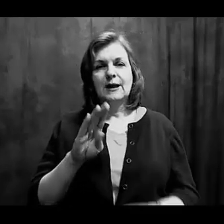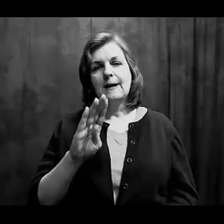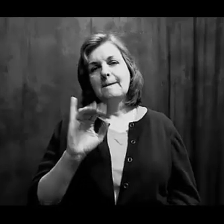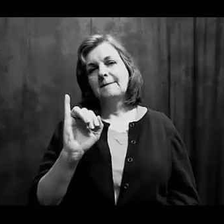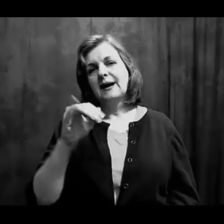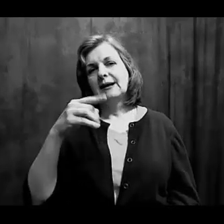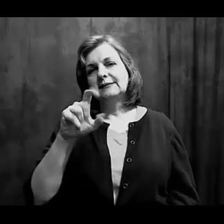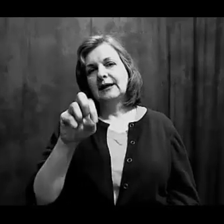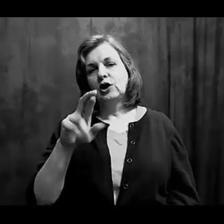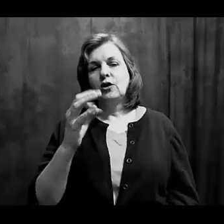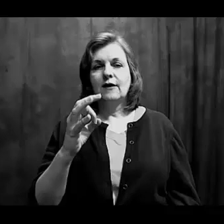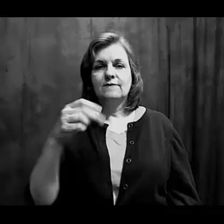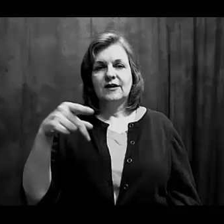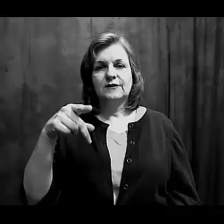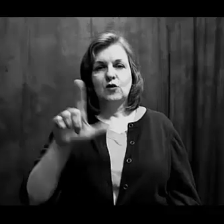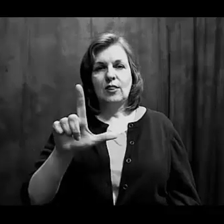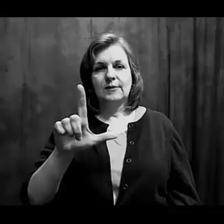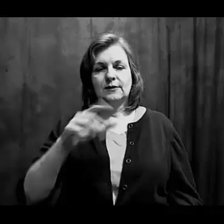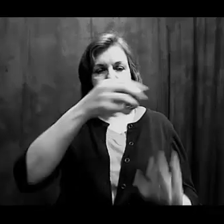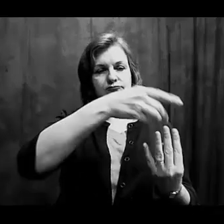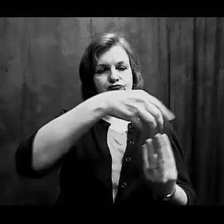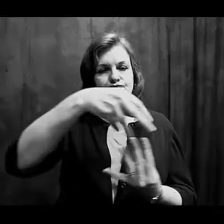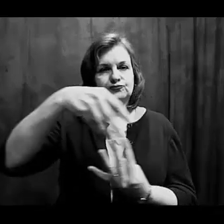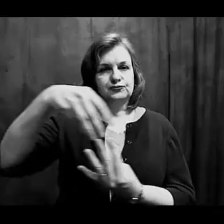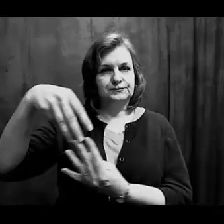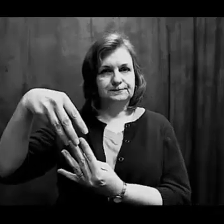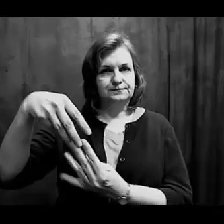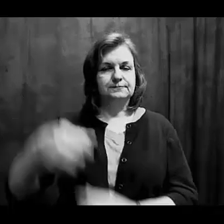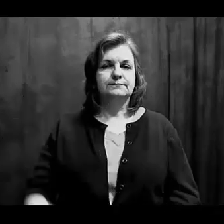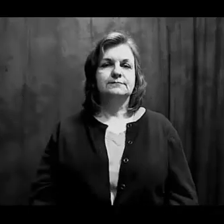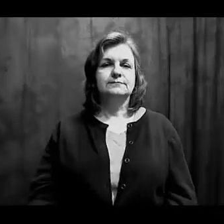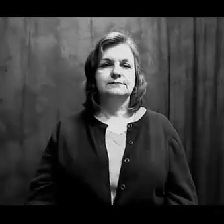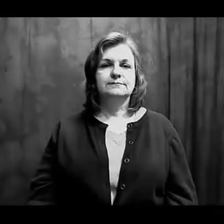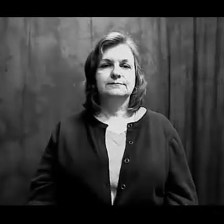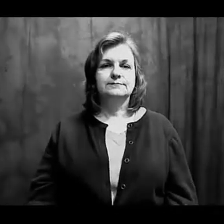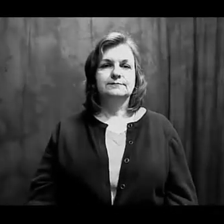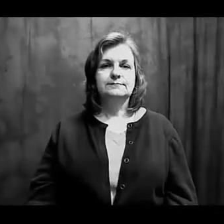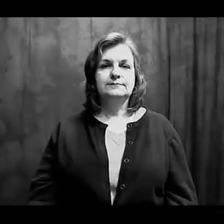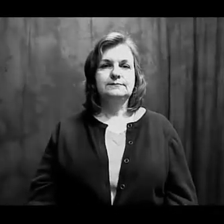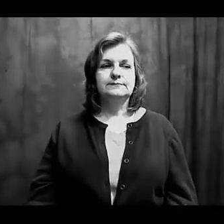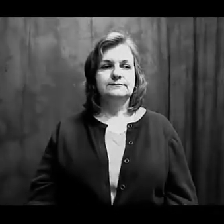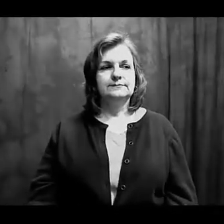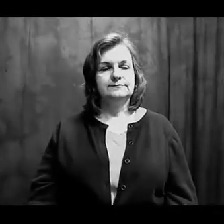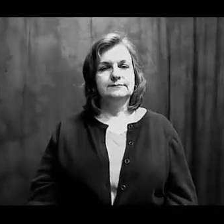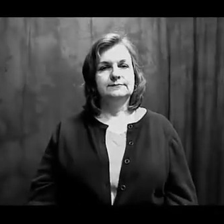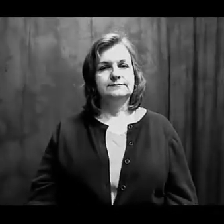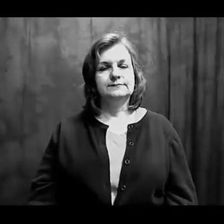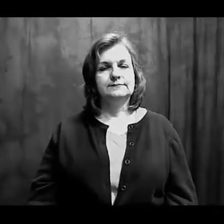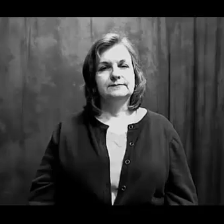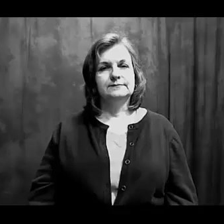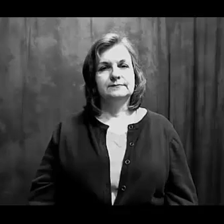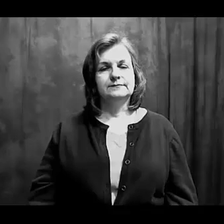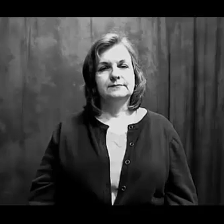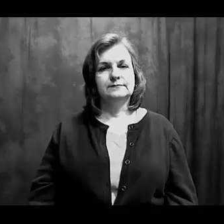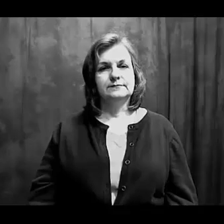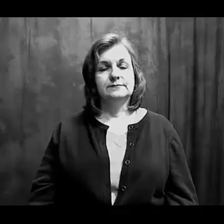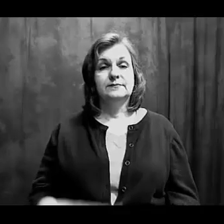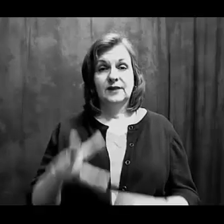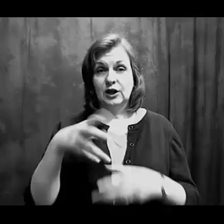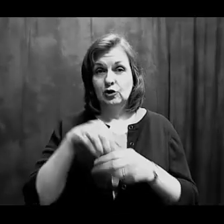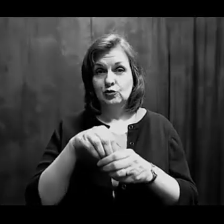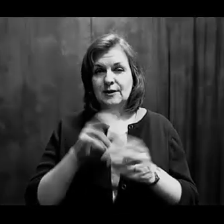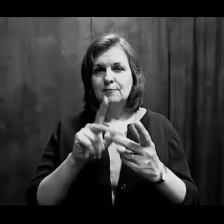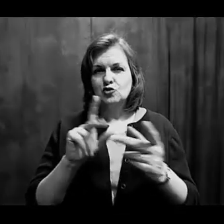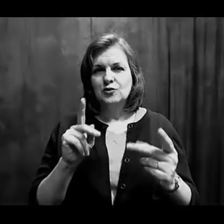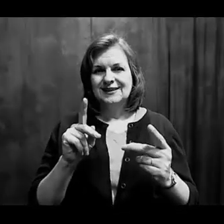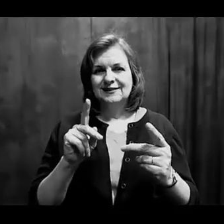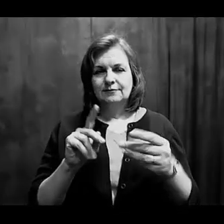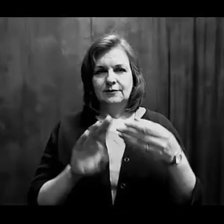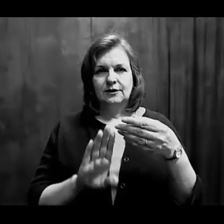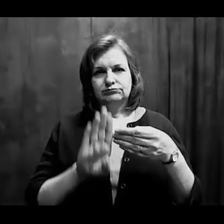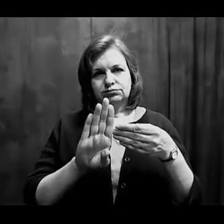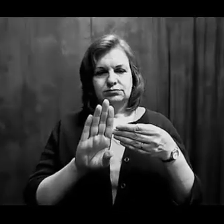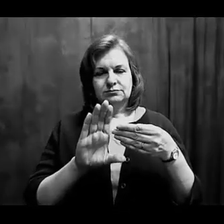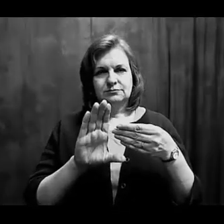as far as thinking about what that means for the membrane itself -- so it's a bi layer of phospholipids